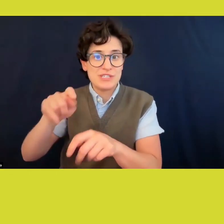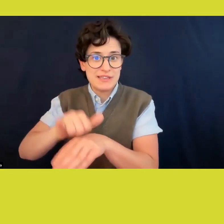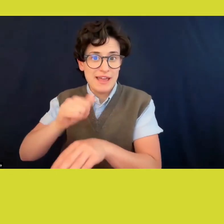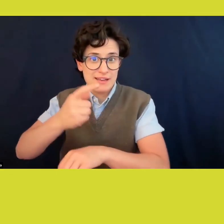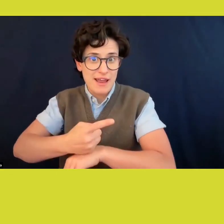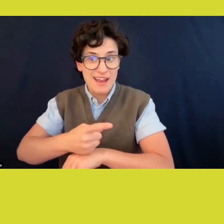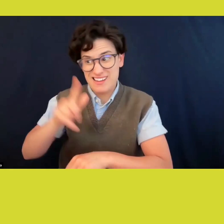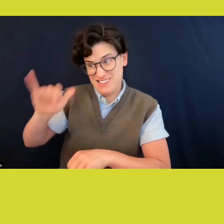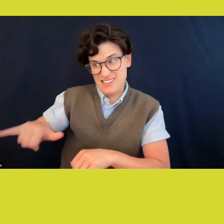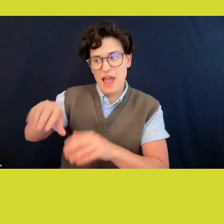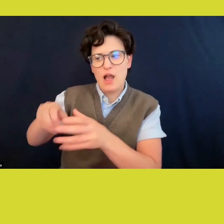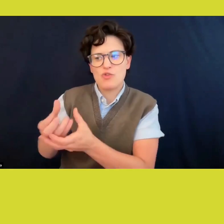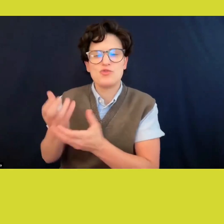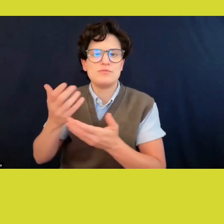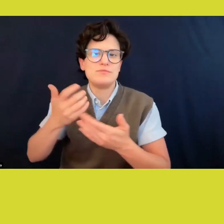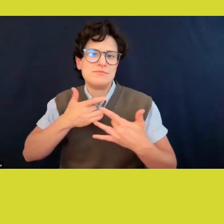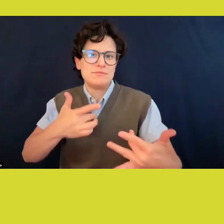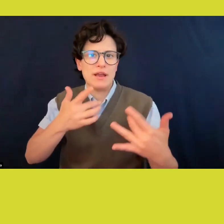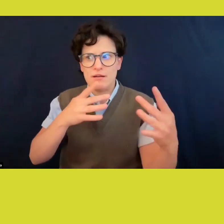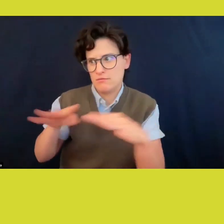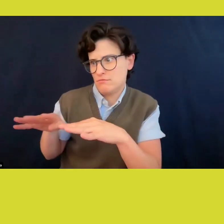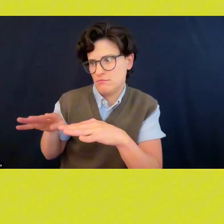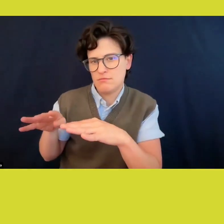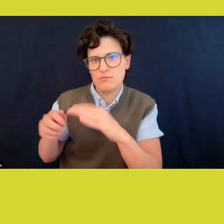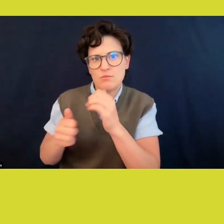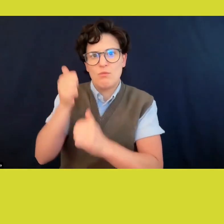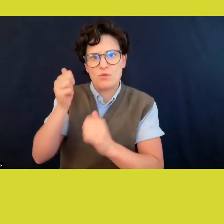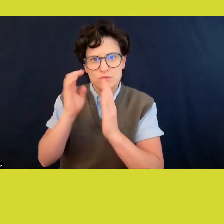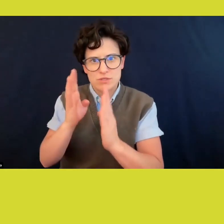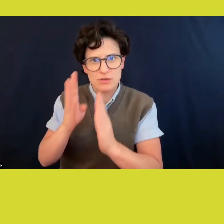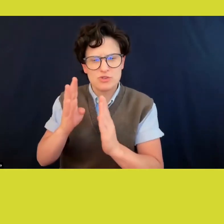Why are they there and how can we help them leave? The